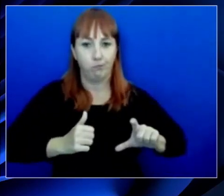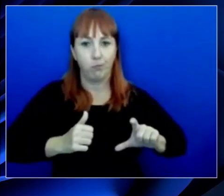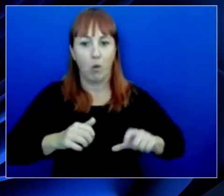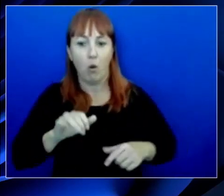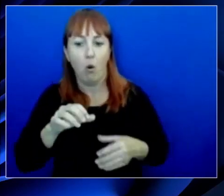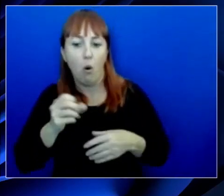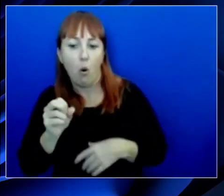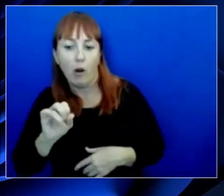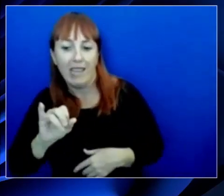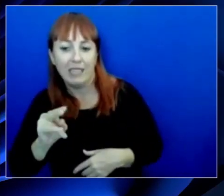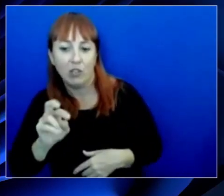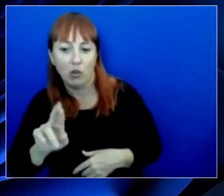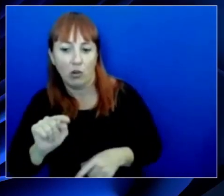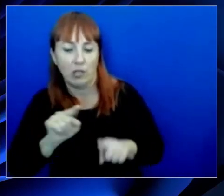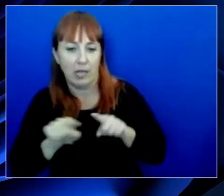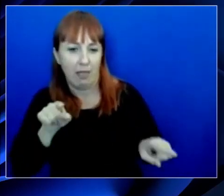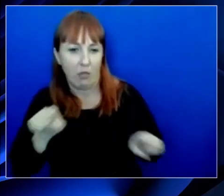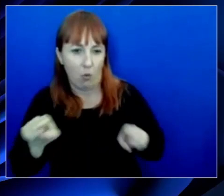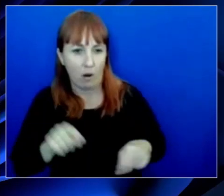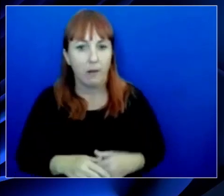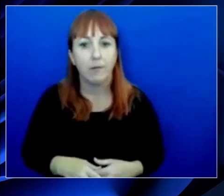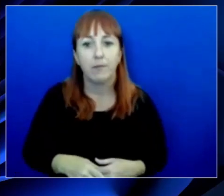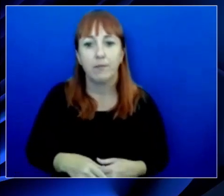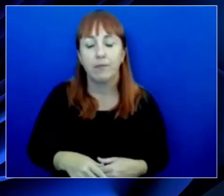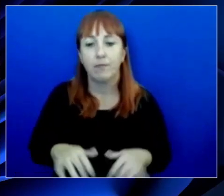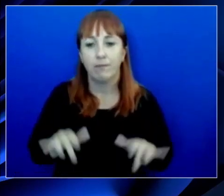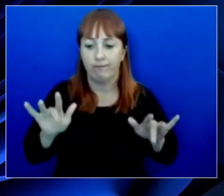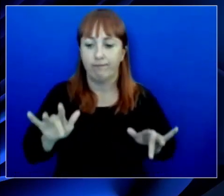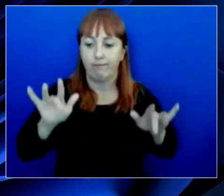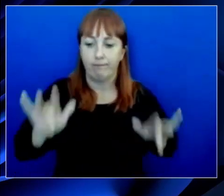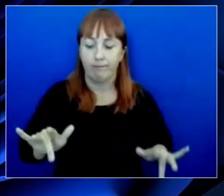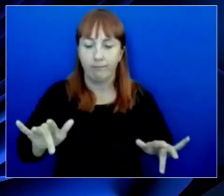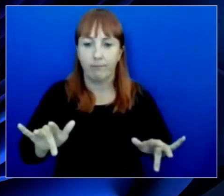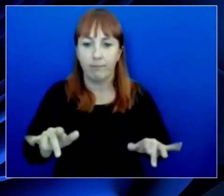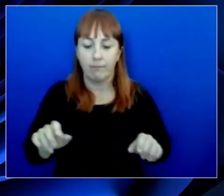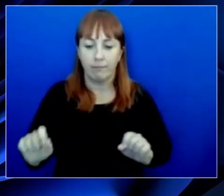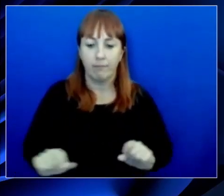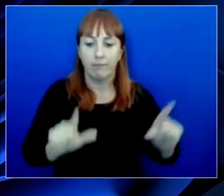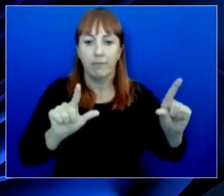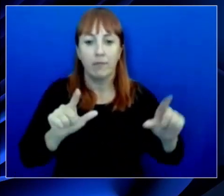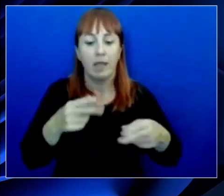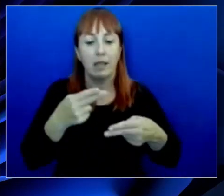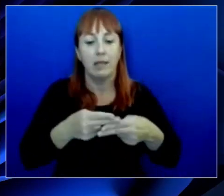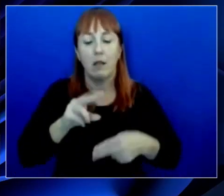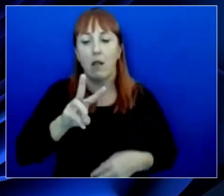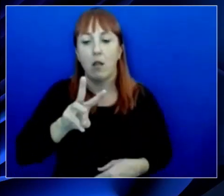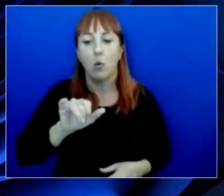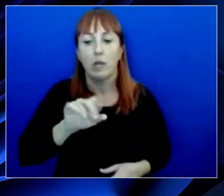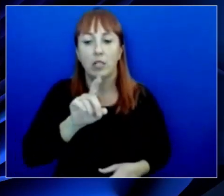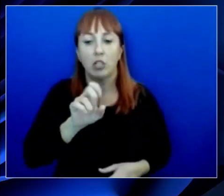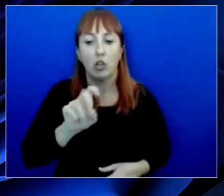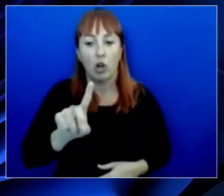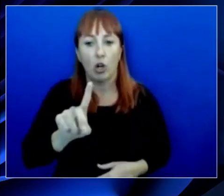you can just walk through that experience. It's a it's a wizard type experience. It asks you a series of questions,